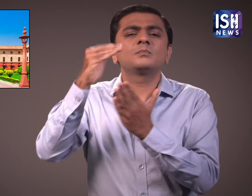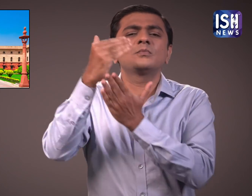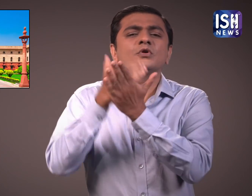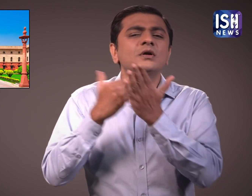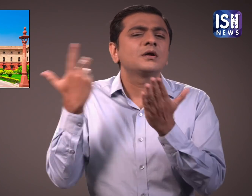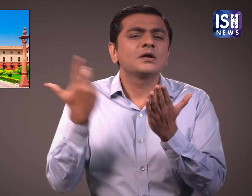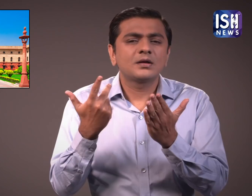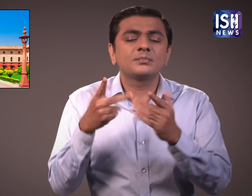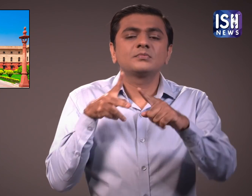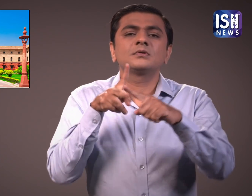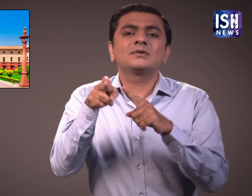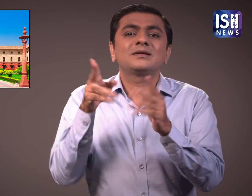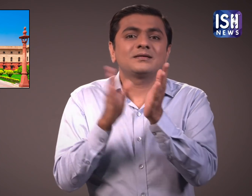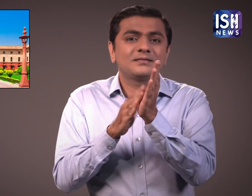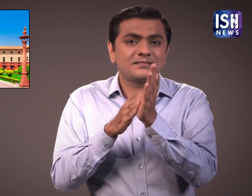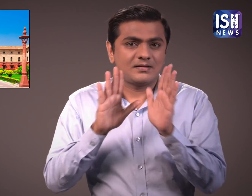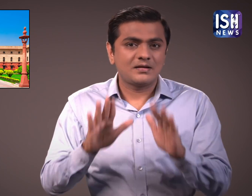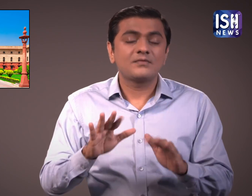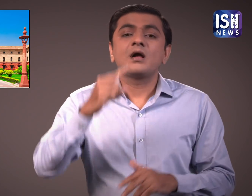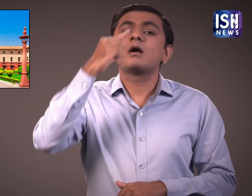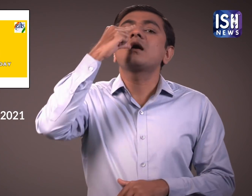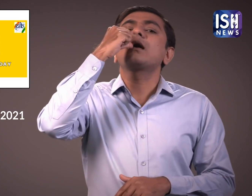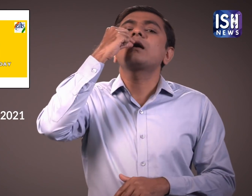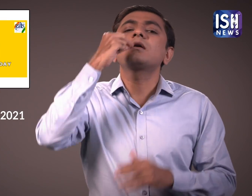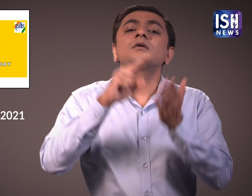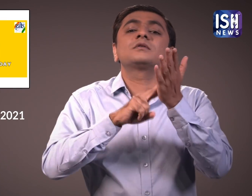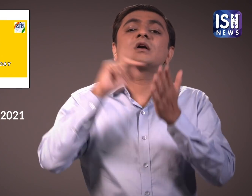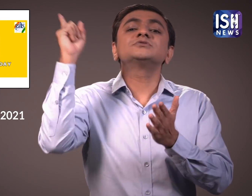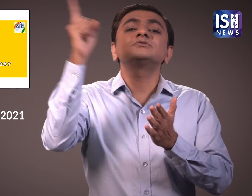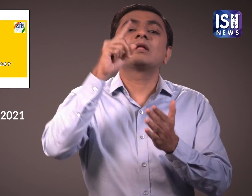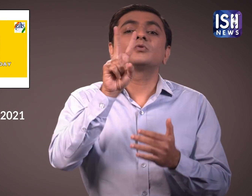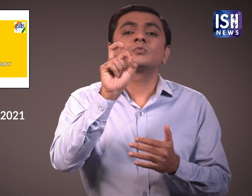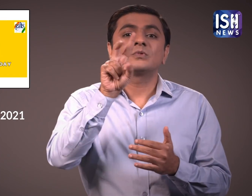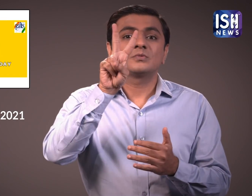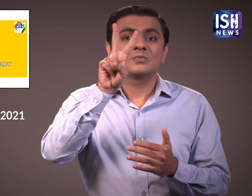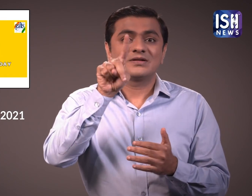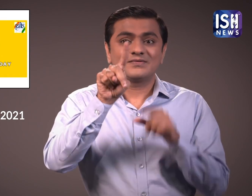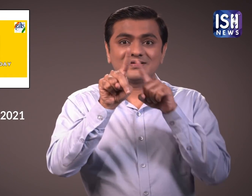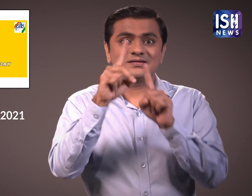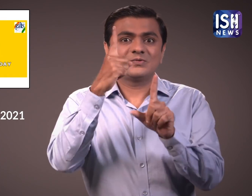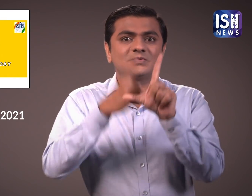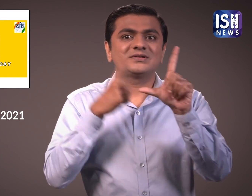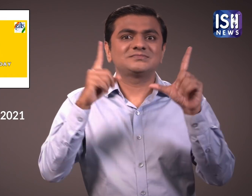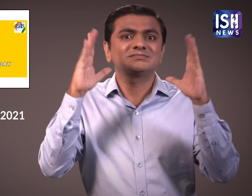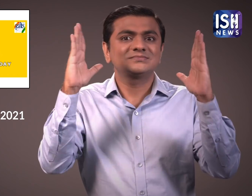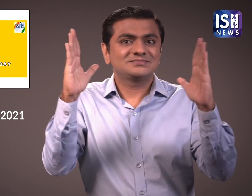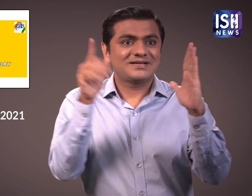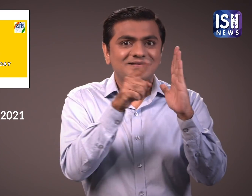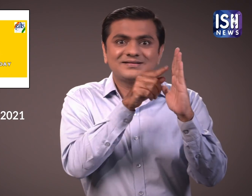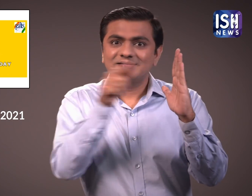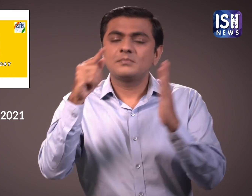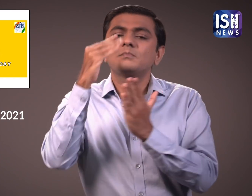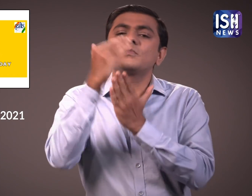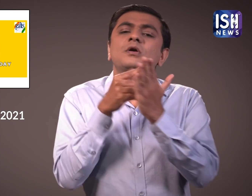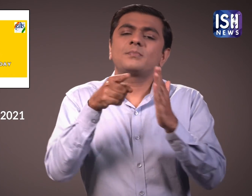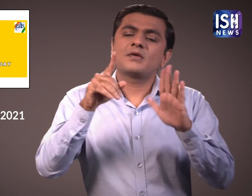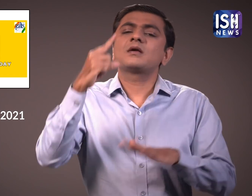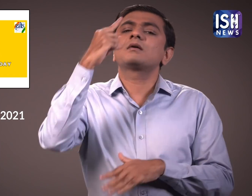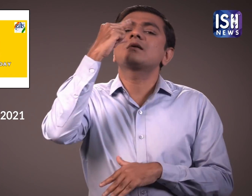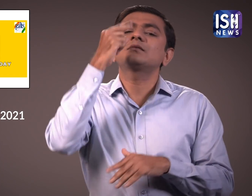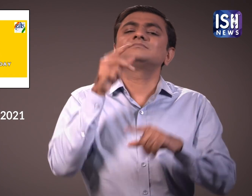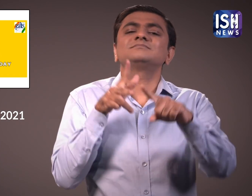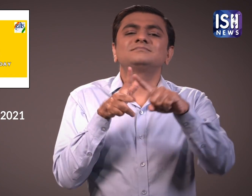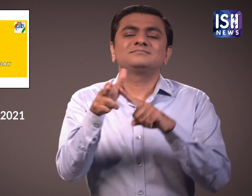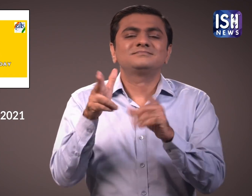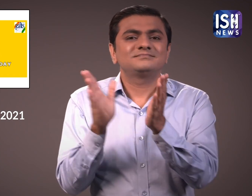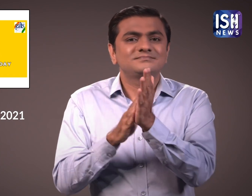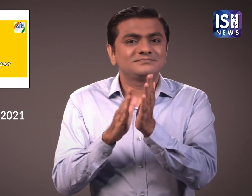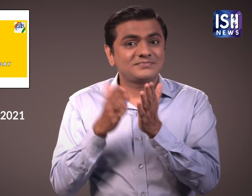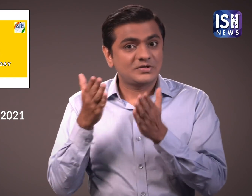launched the National Polio Immunization Drive 2021.